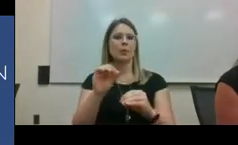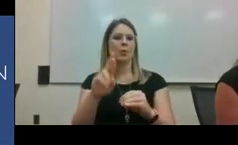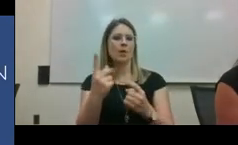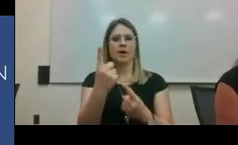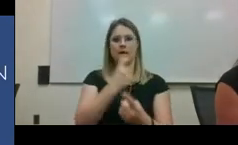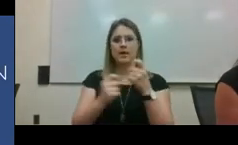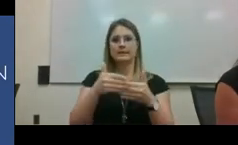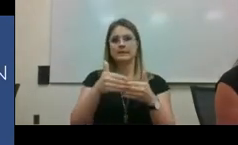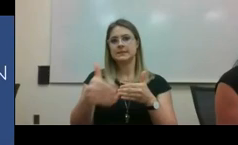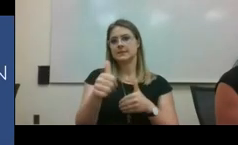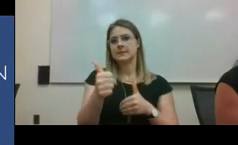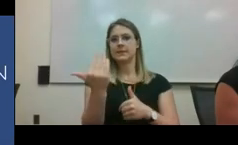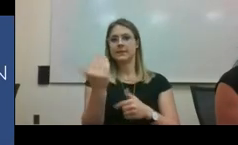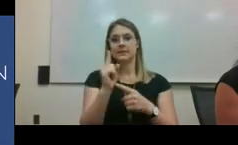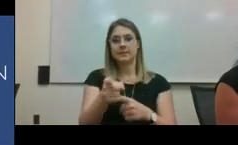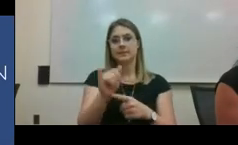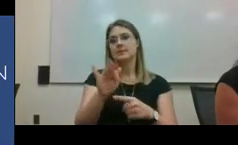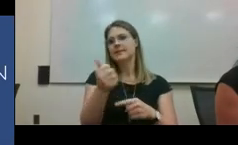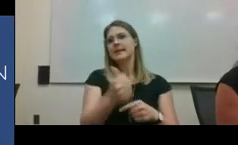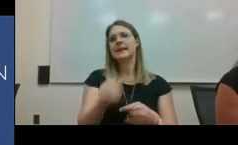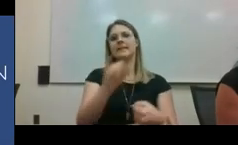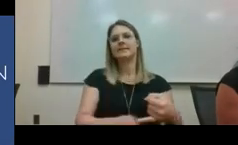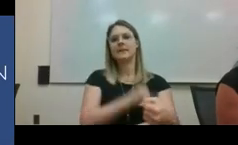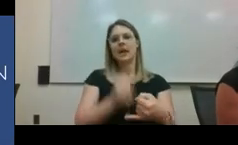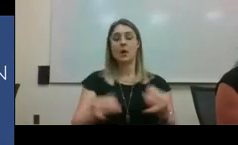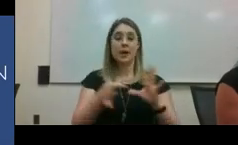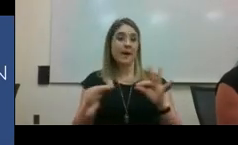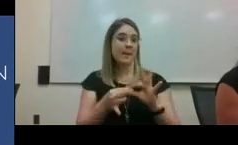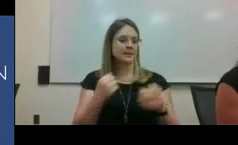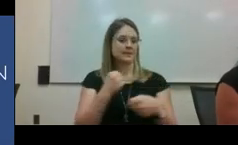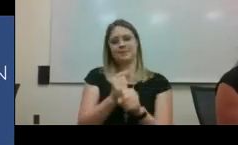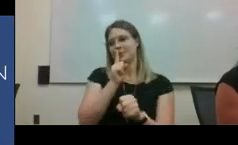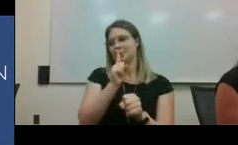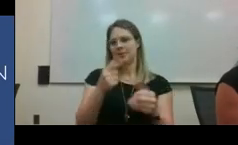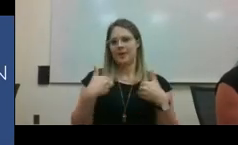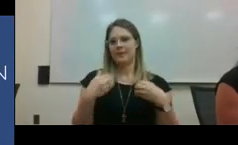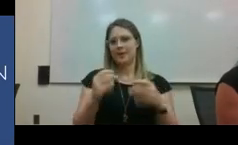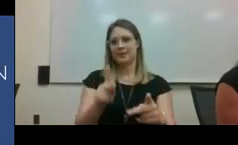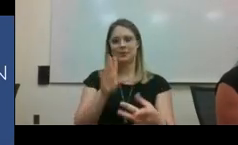we'll leave that open for you, should you have any final final comments. We want to make sure we have an opportunity to connect with you beyond this.